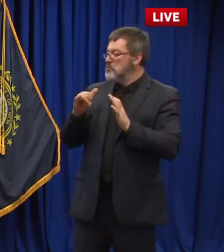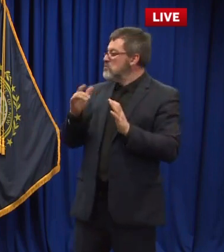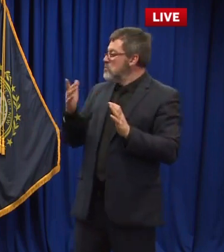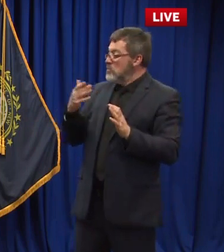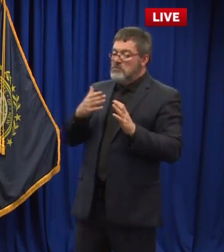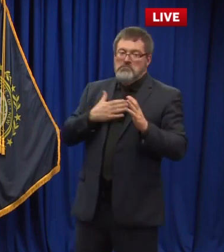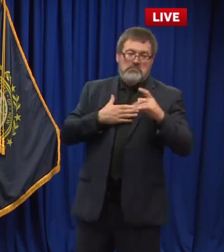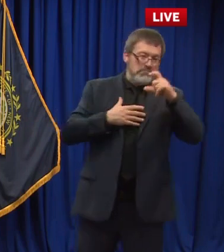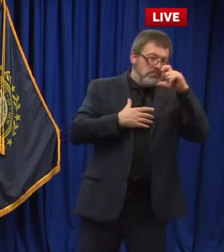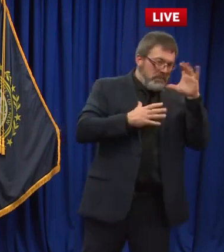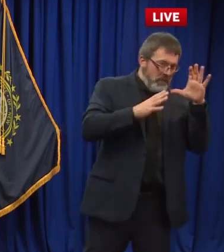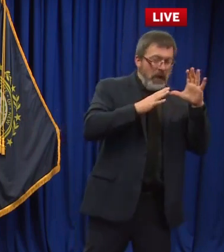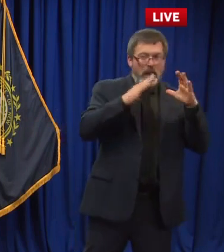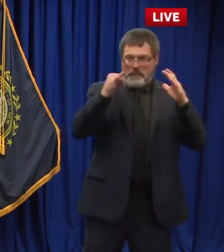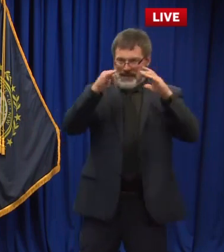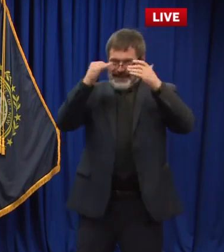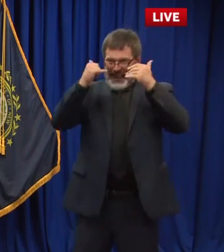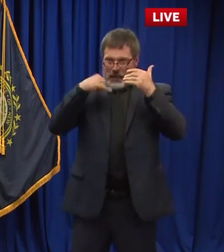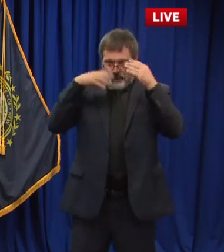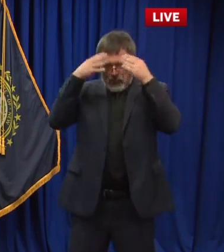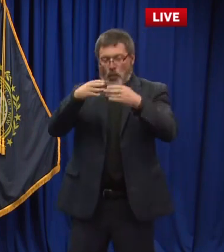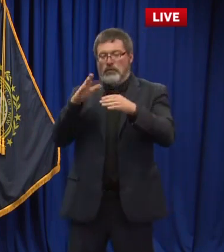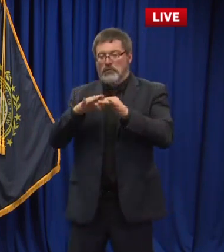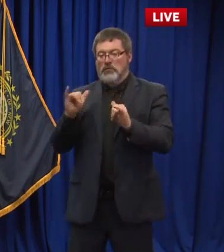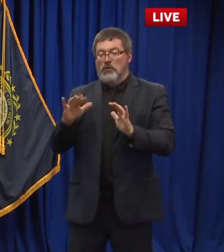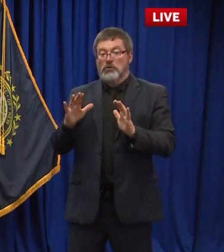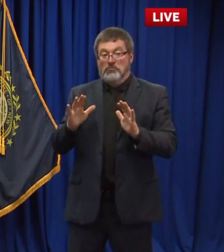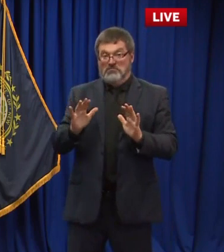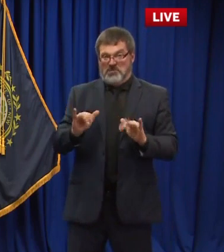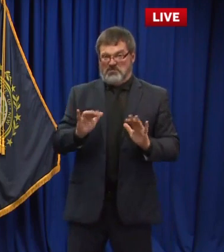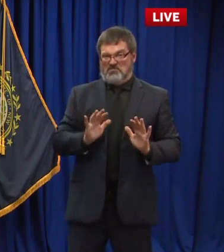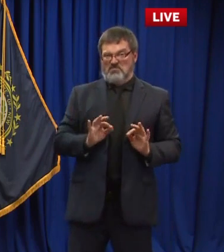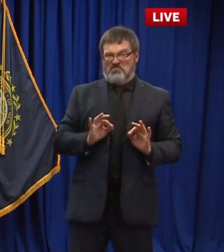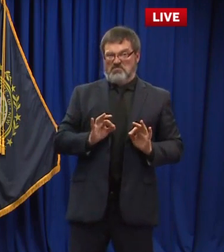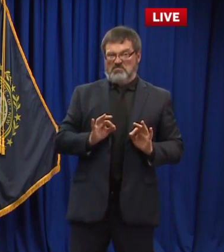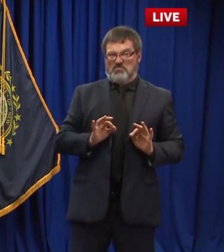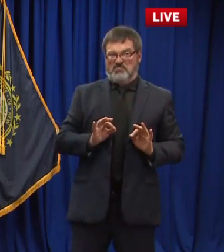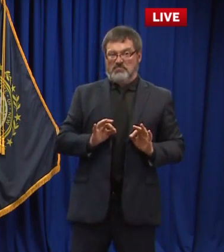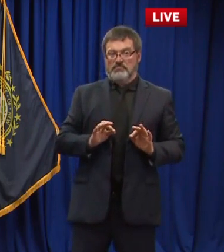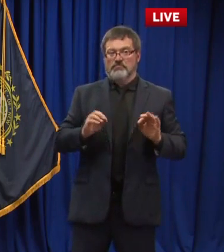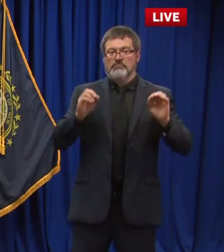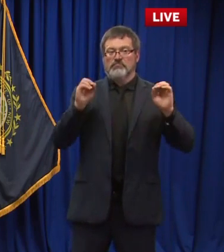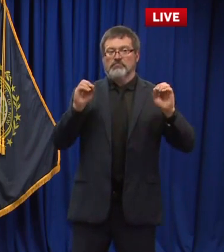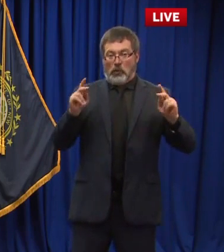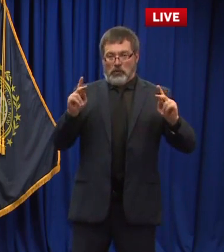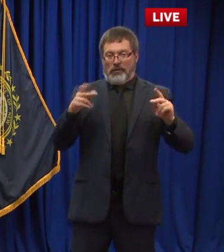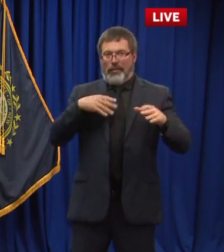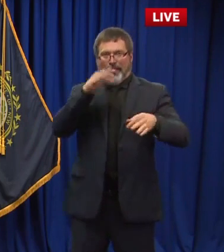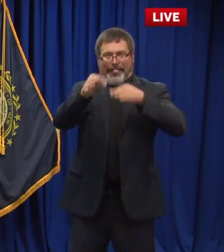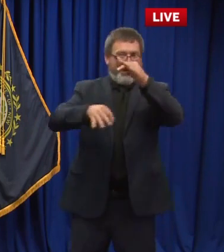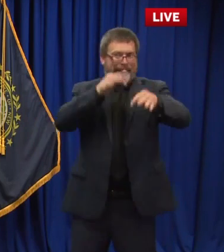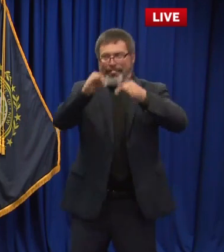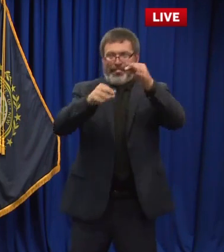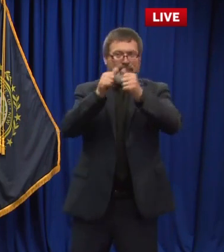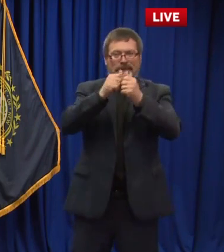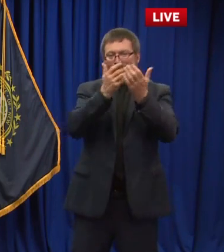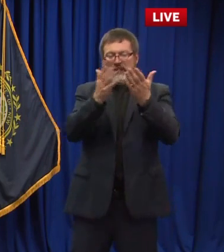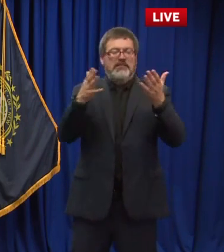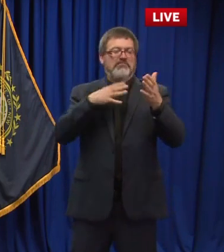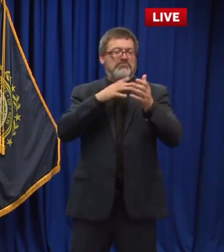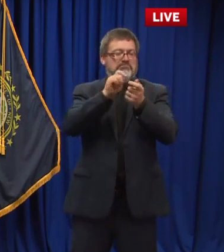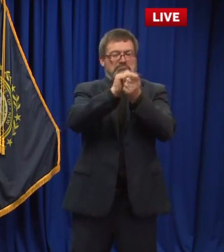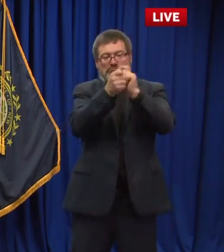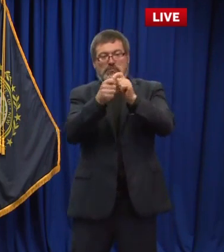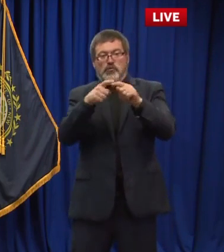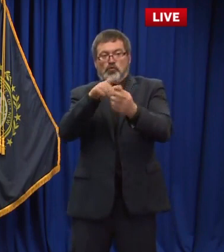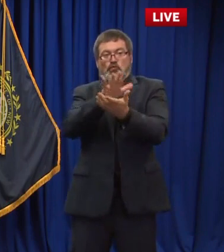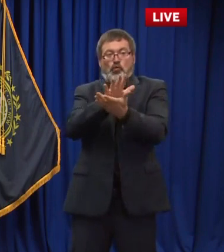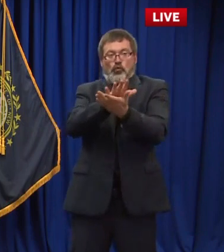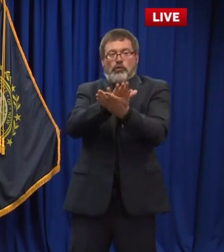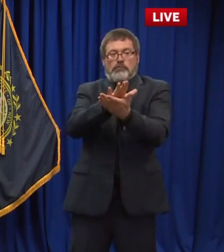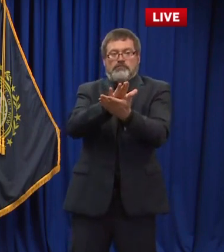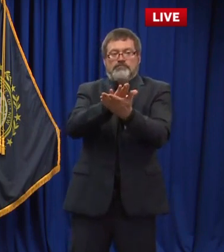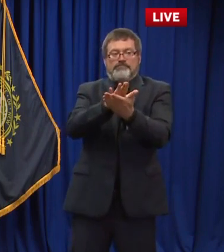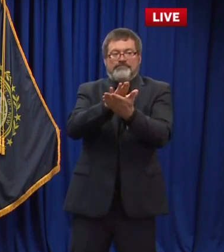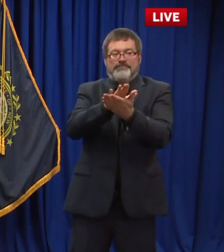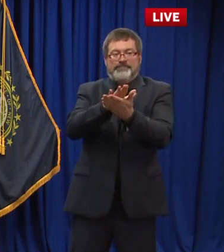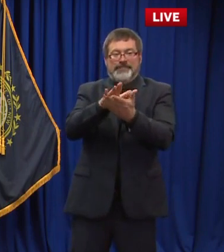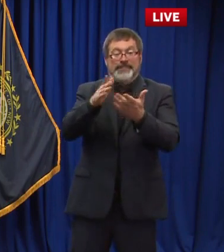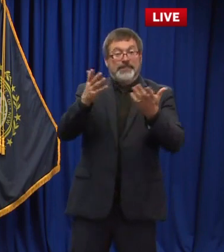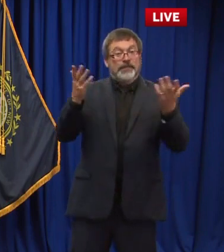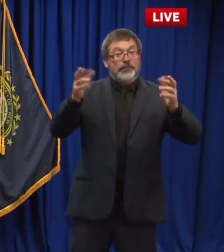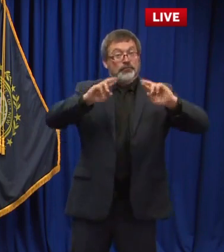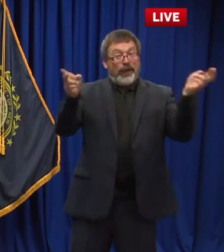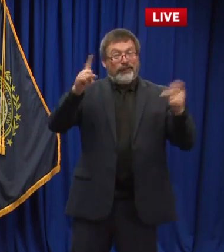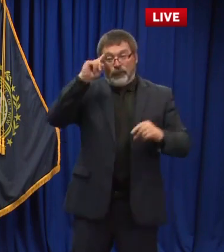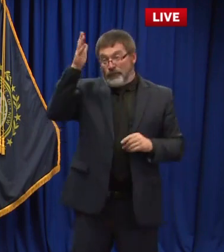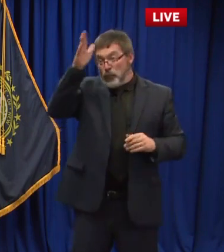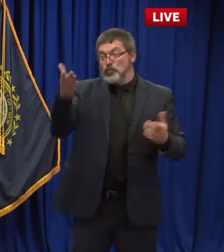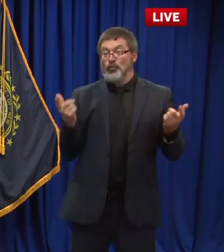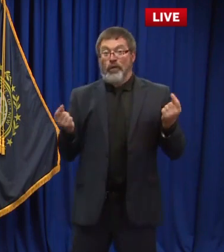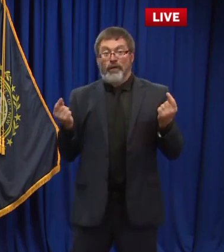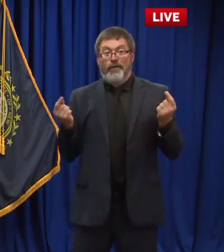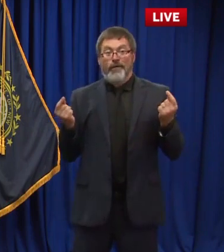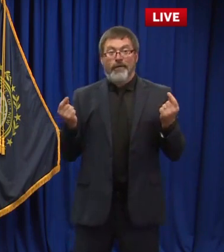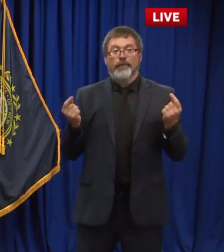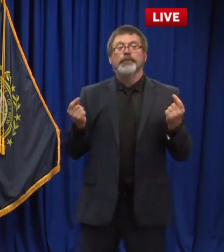FACE SHIELDS ARE VERY, VERY USEFUL, ESPECIALLY IN THE LONG-TERM CARE FACILITIES AND RIGHT NOW WE WOULD LIKE A QUARTER MILLION ON HAND.